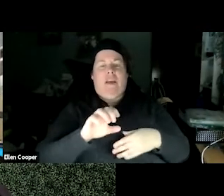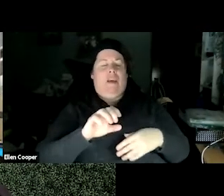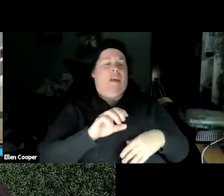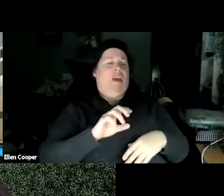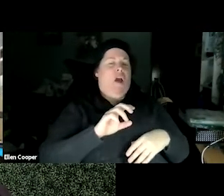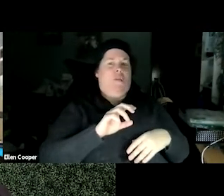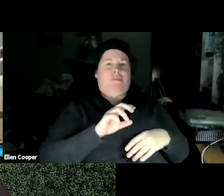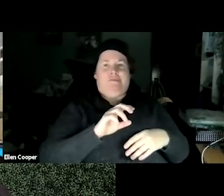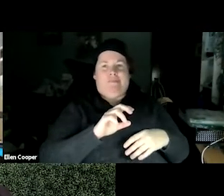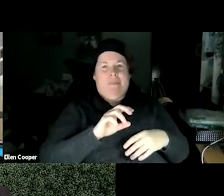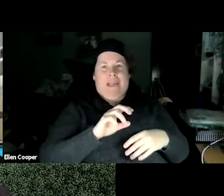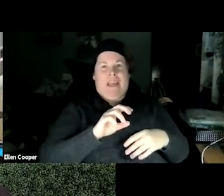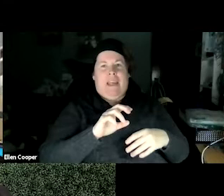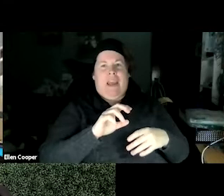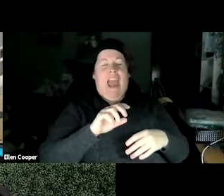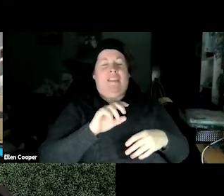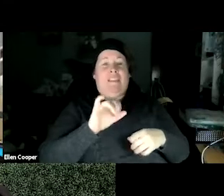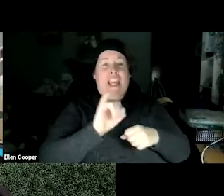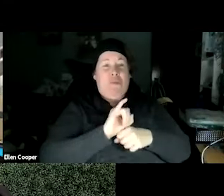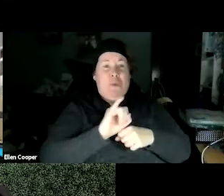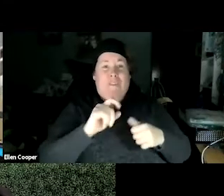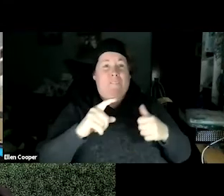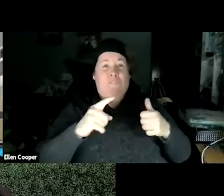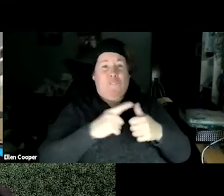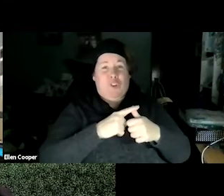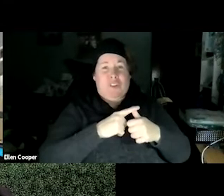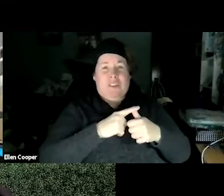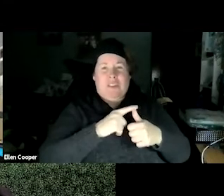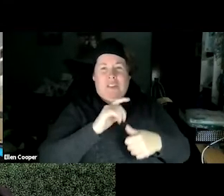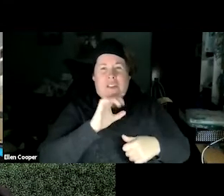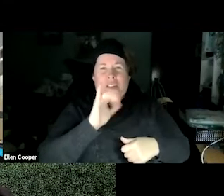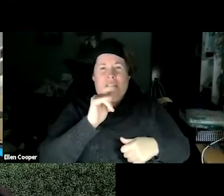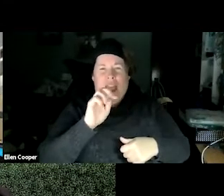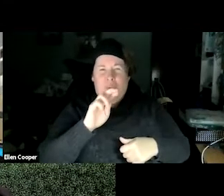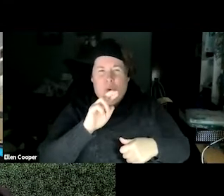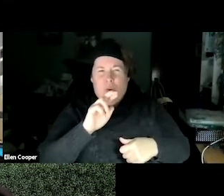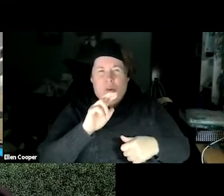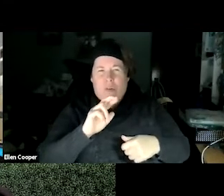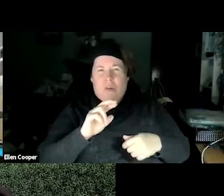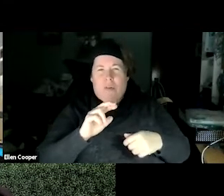Rick Mislan: And the industry's first immersive cyber range and incident command system for responding to major cyber incidents.